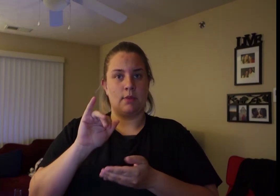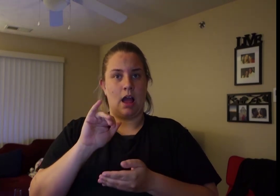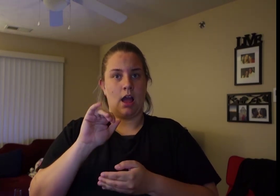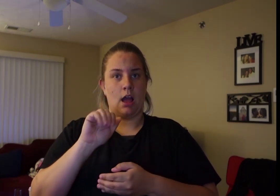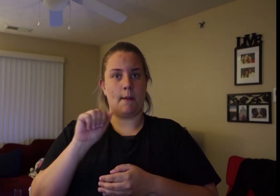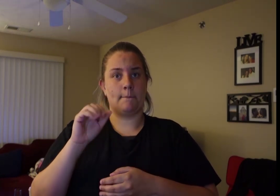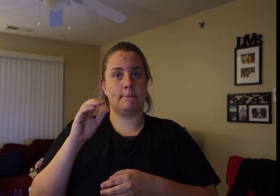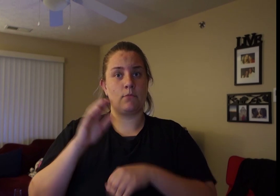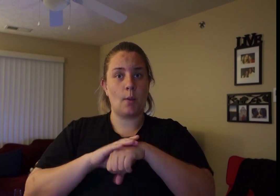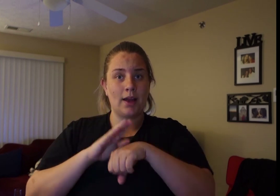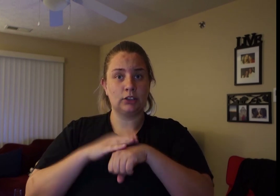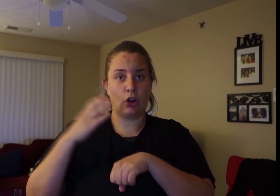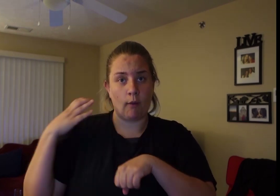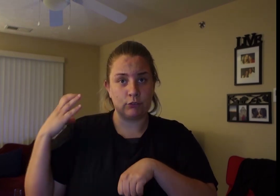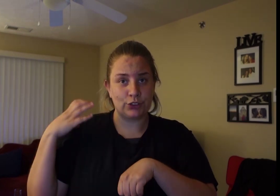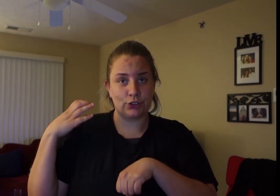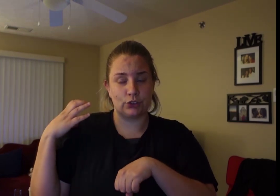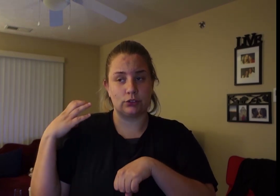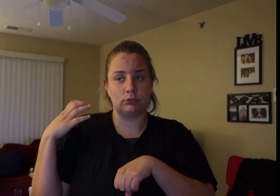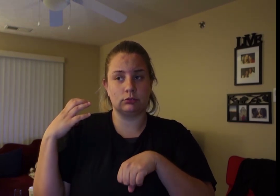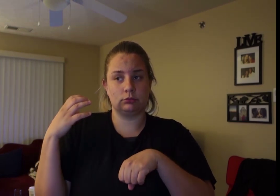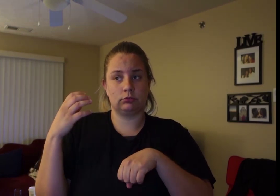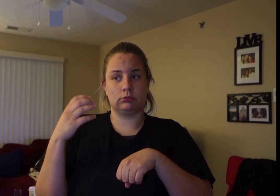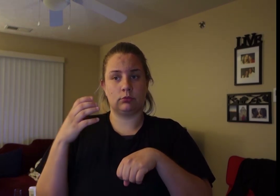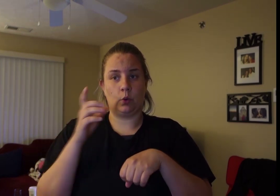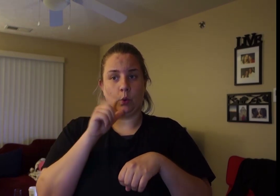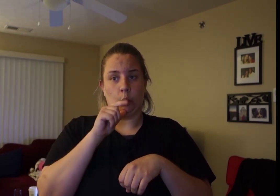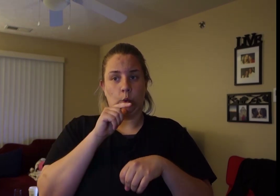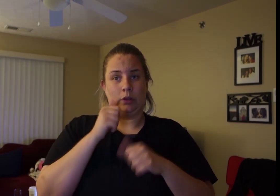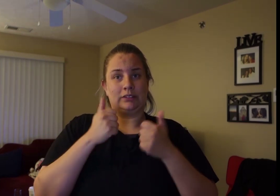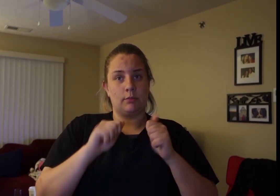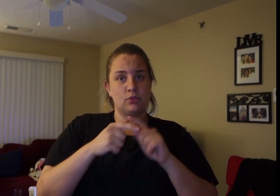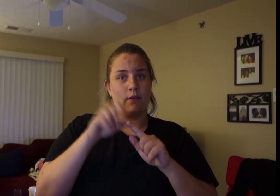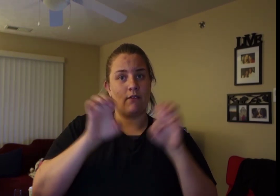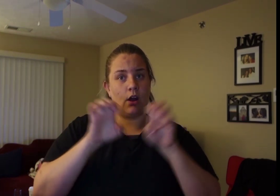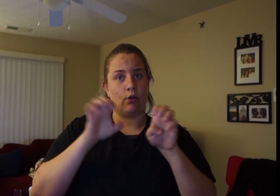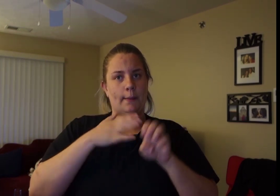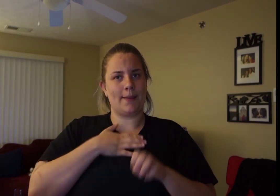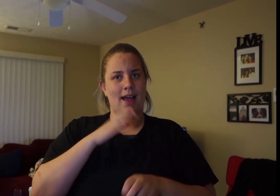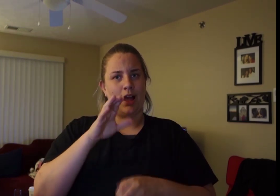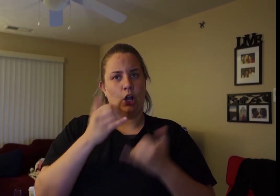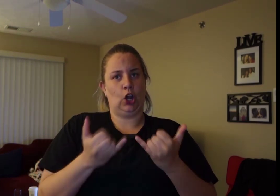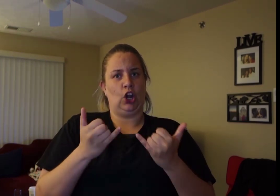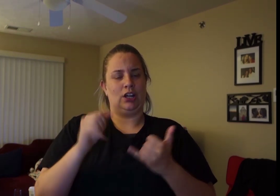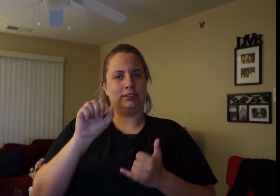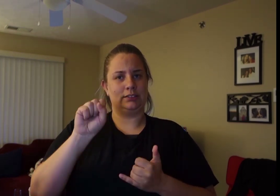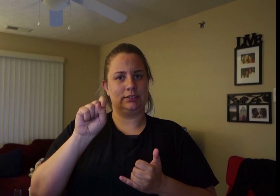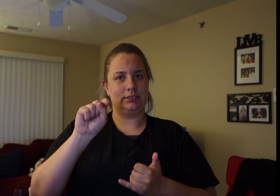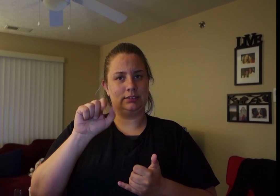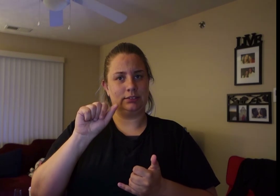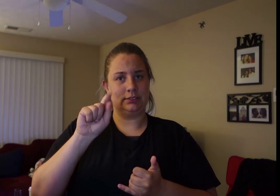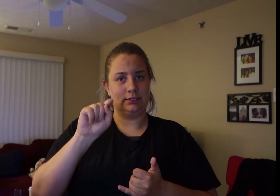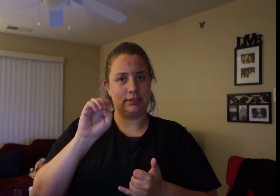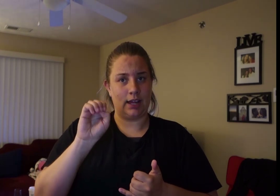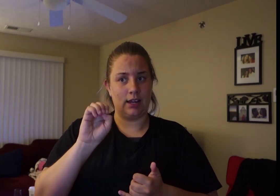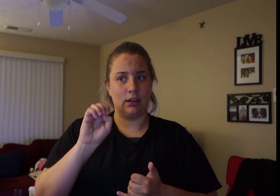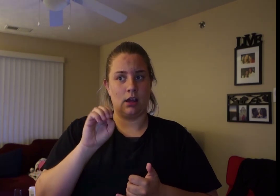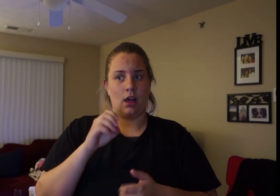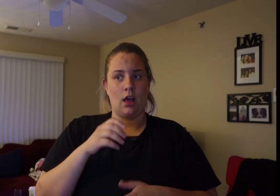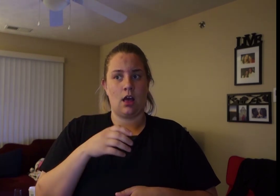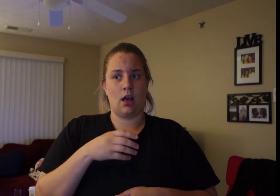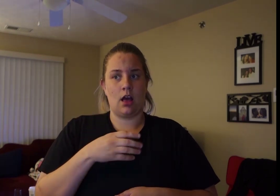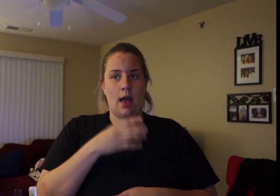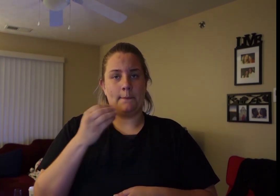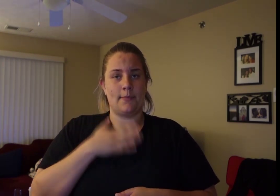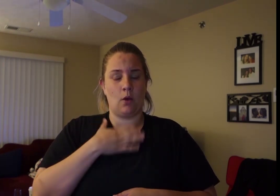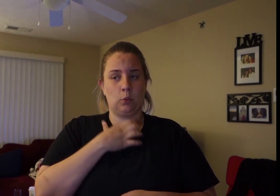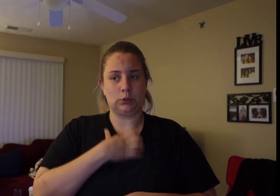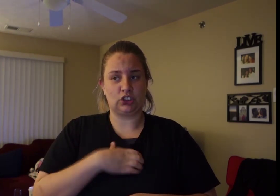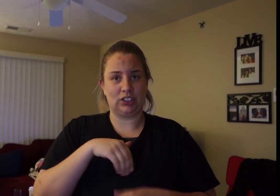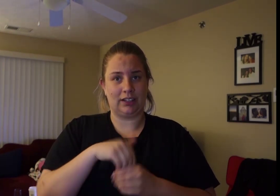by a probation officer who attempted to evaluate my current state and my wishes